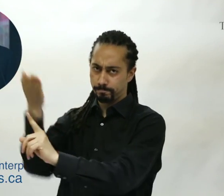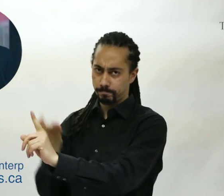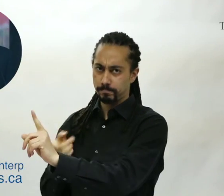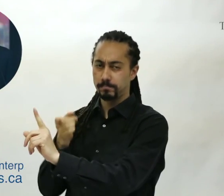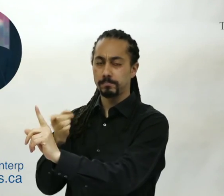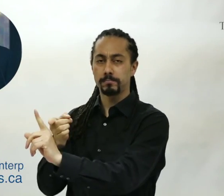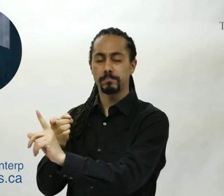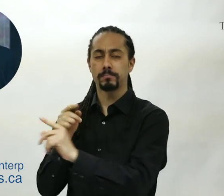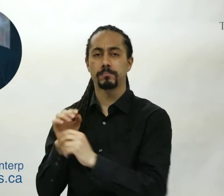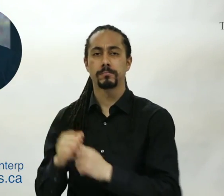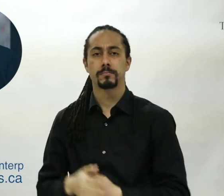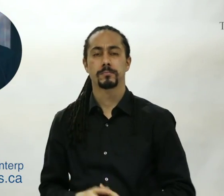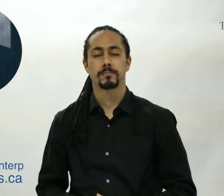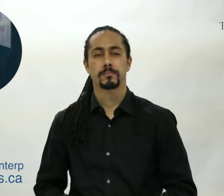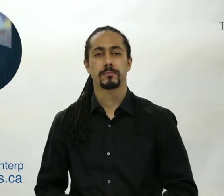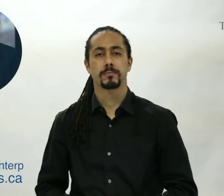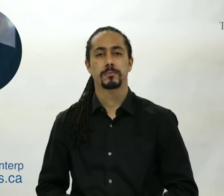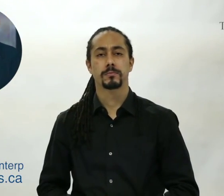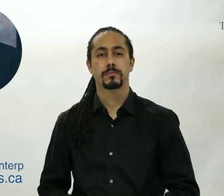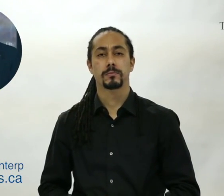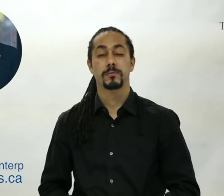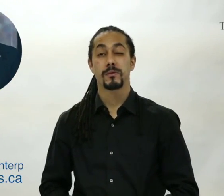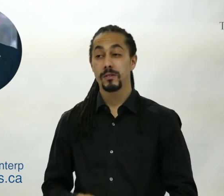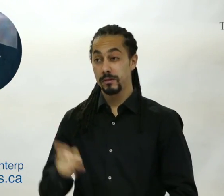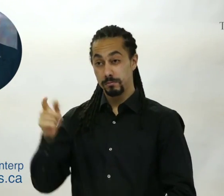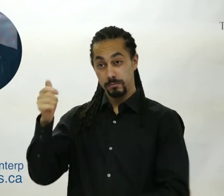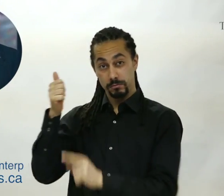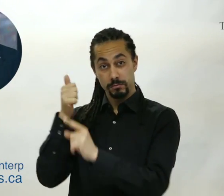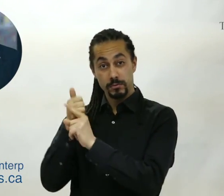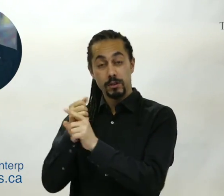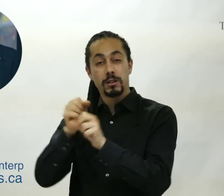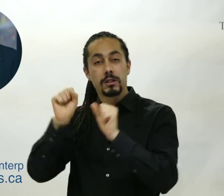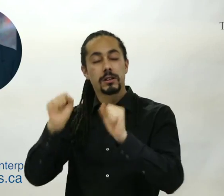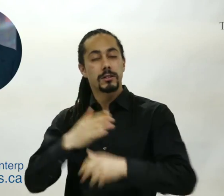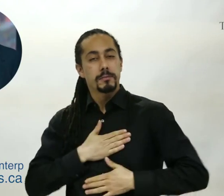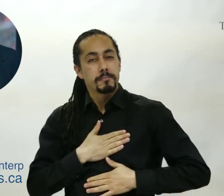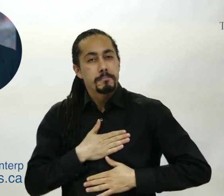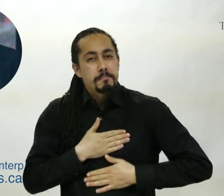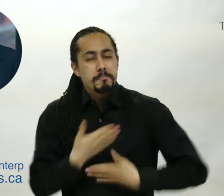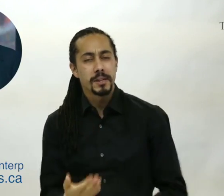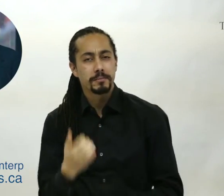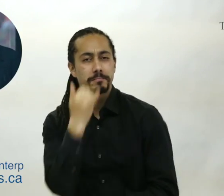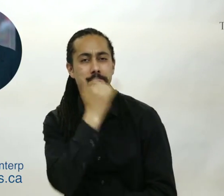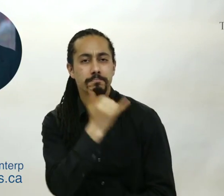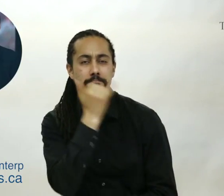It was precisely because he could admit to imperfection --